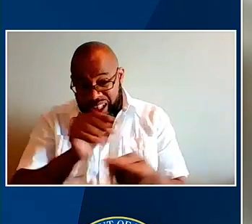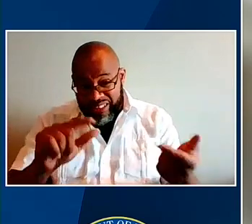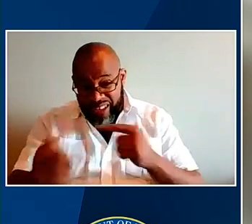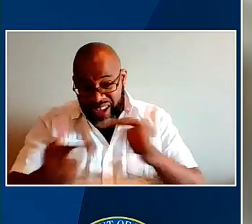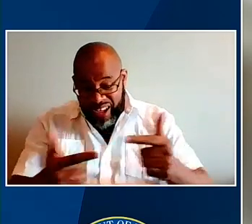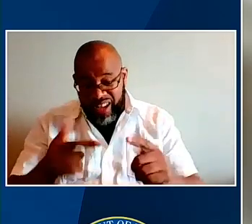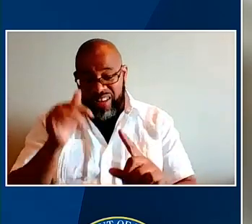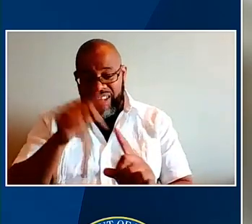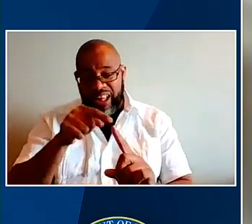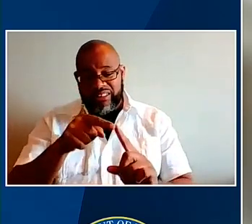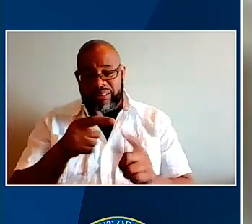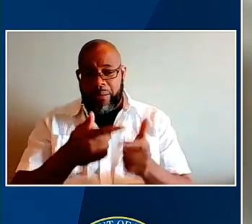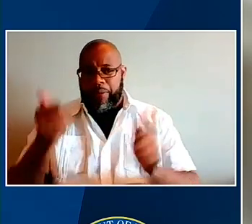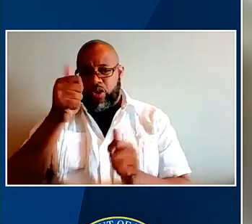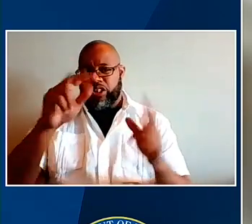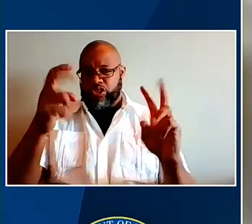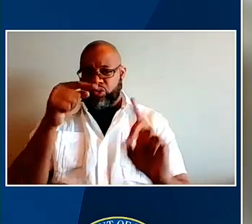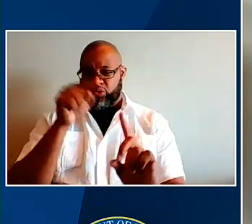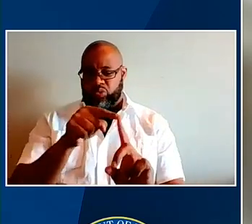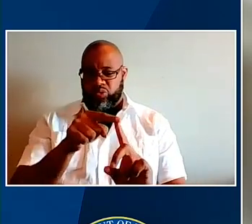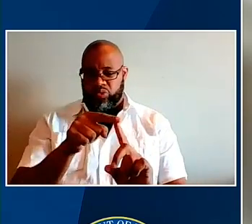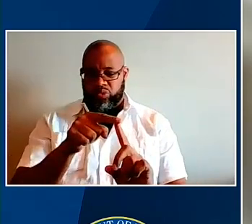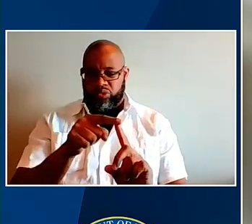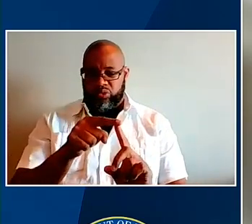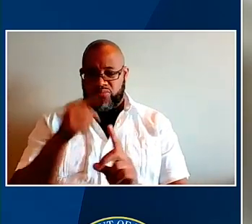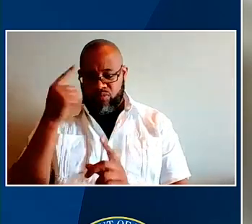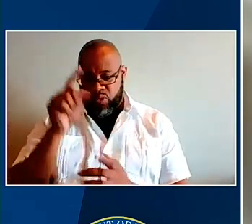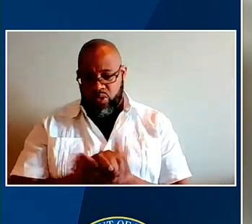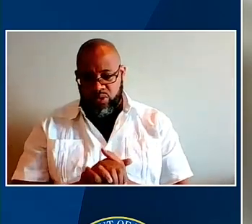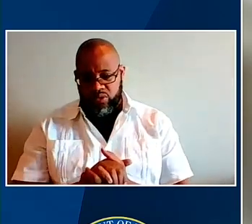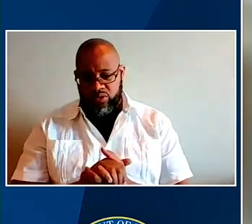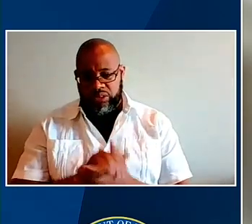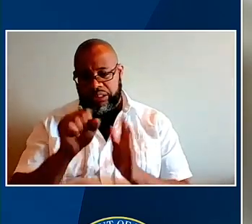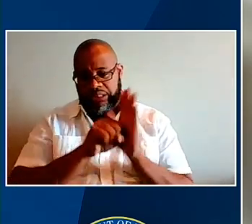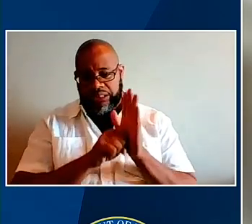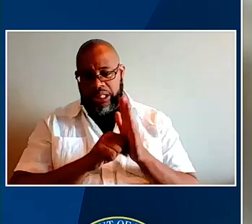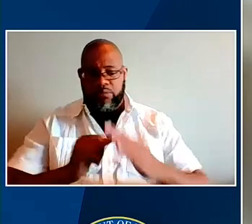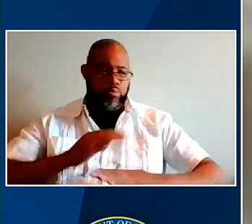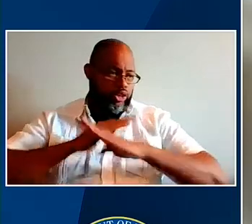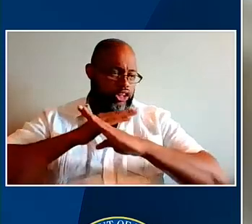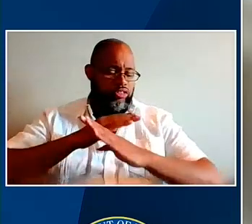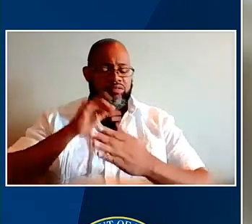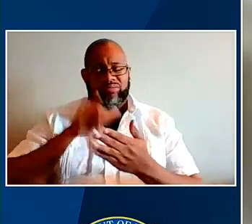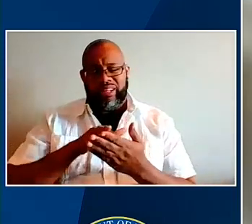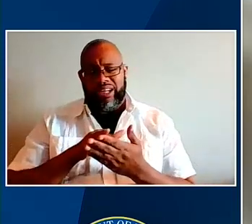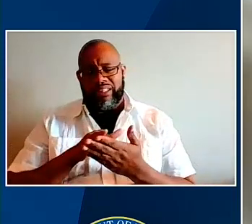would be a bigger issue for, you know, state protections that that is in Ohio, I